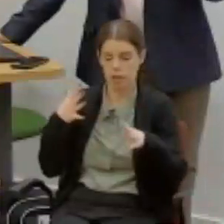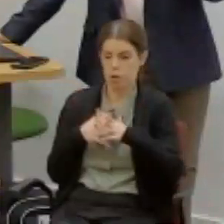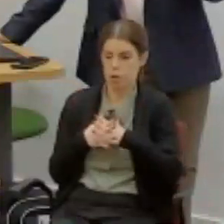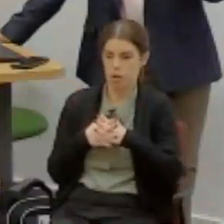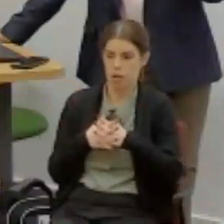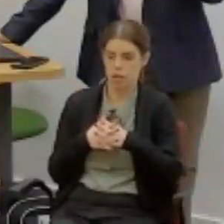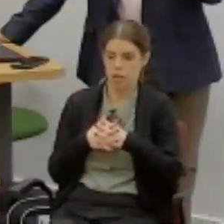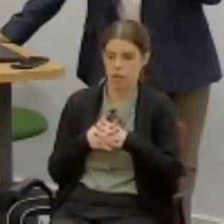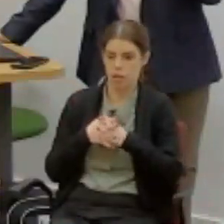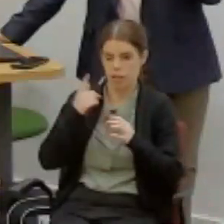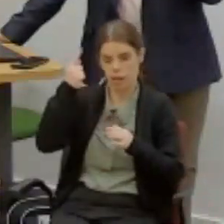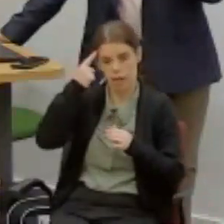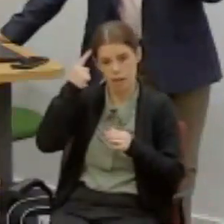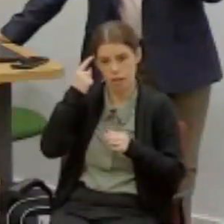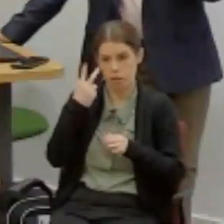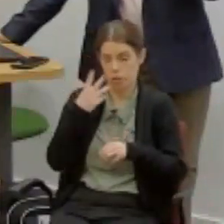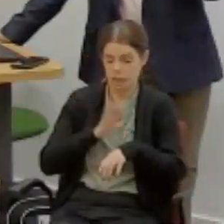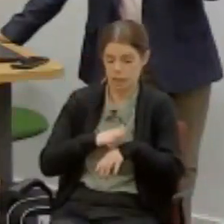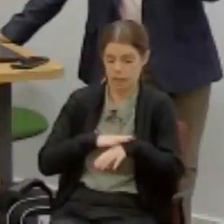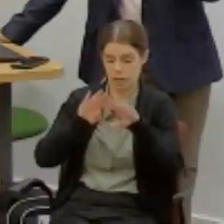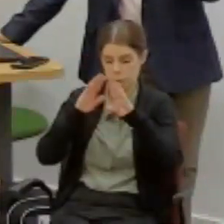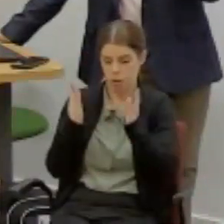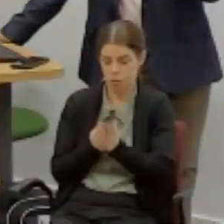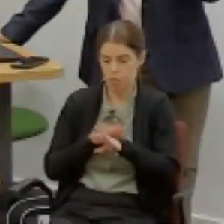to head it twice, and training and not within 40h of each session.